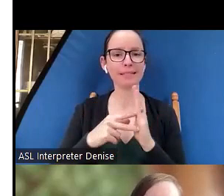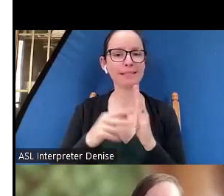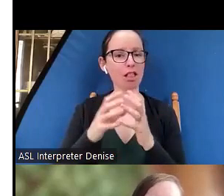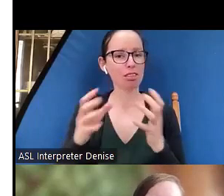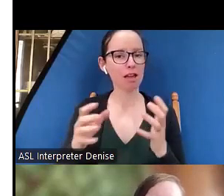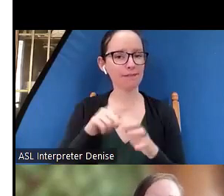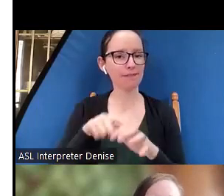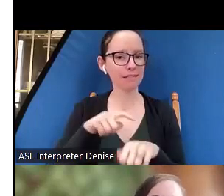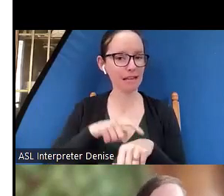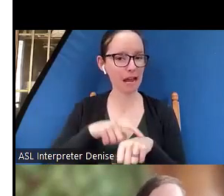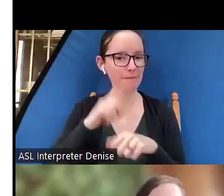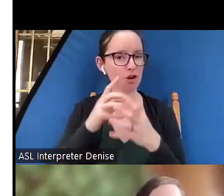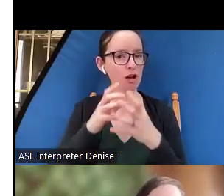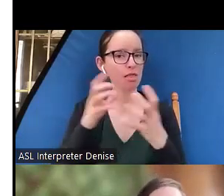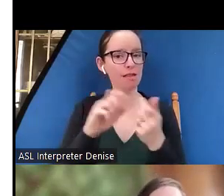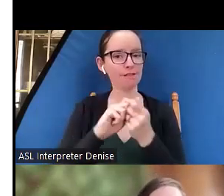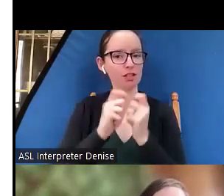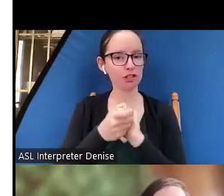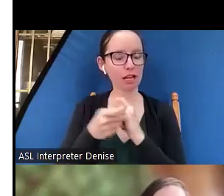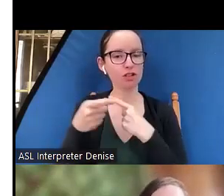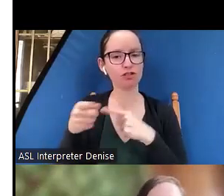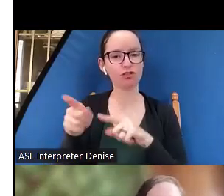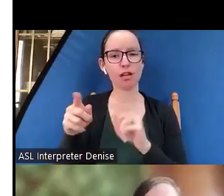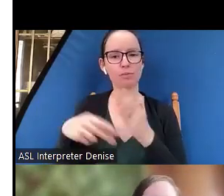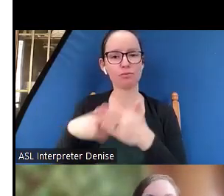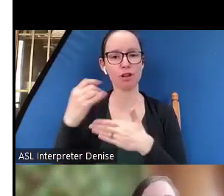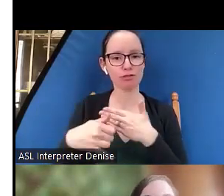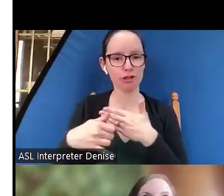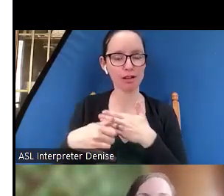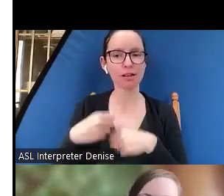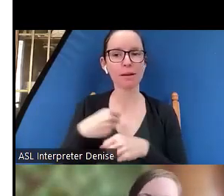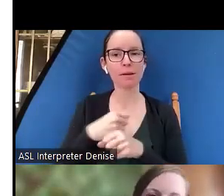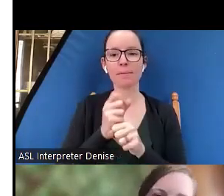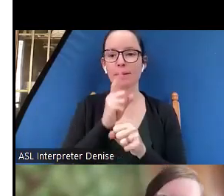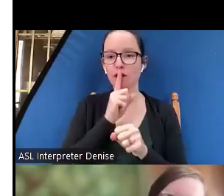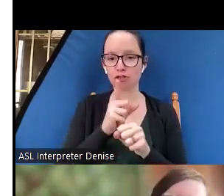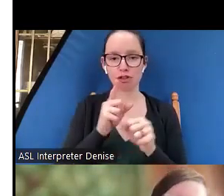a project. So making sure you're being consistent in the folks that